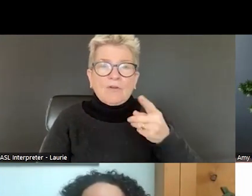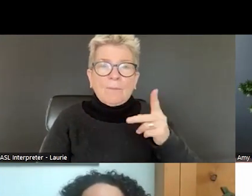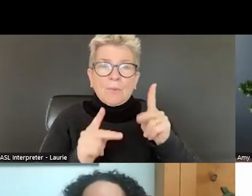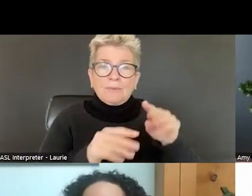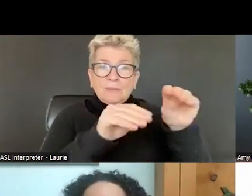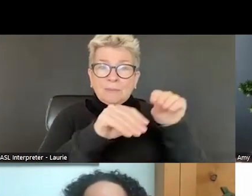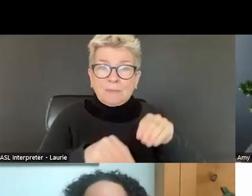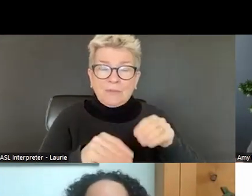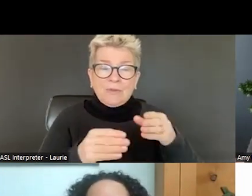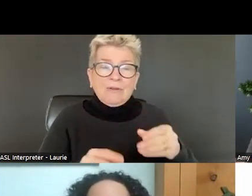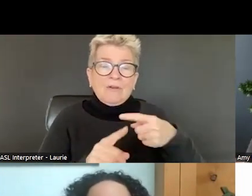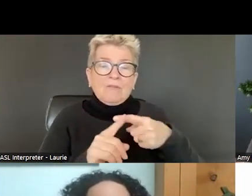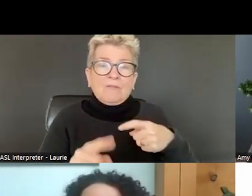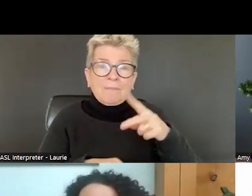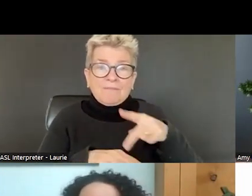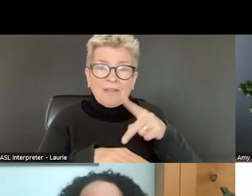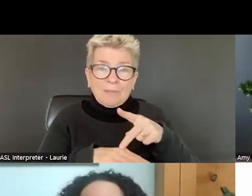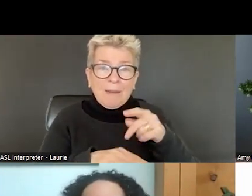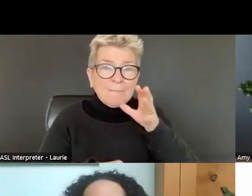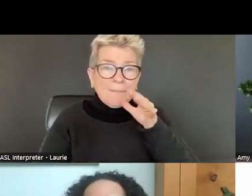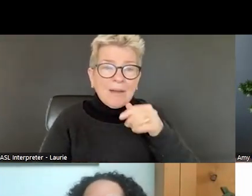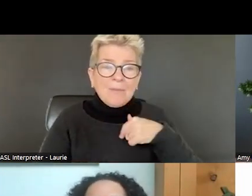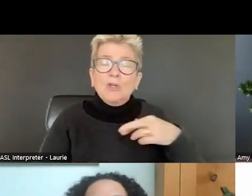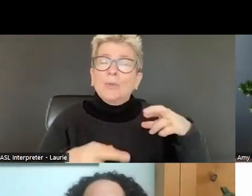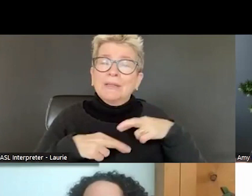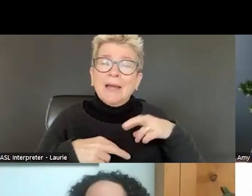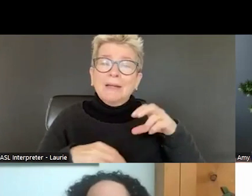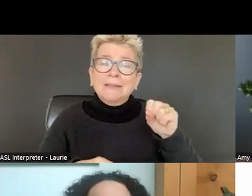was from the Philippines; she's a retired Seattle school teacher. My dad's you